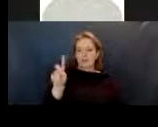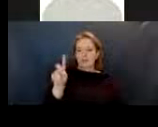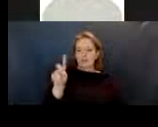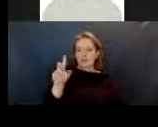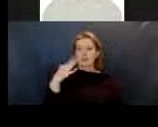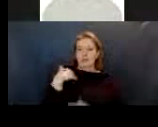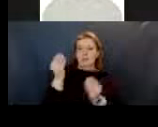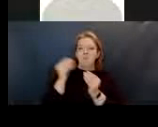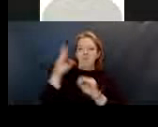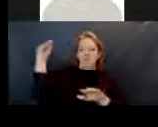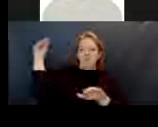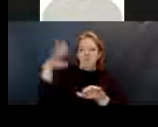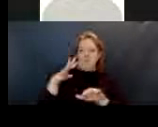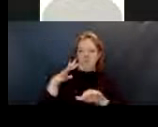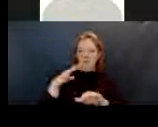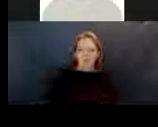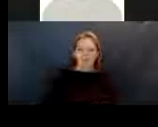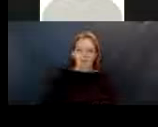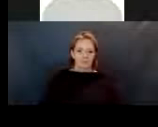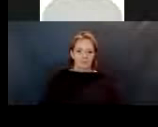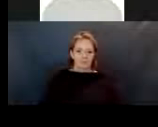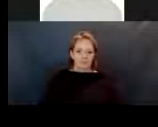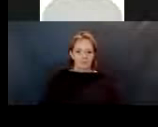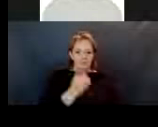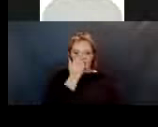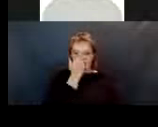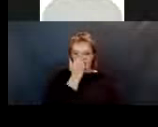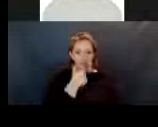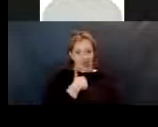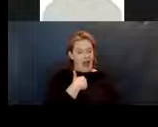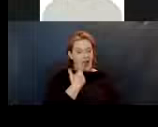I wouldn't take another photo out of frustration.